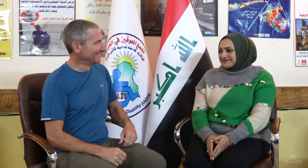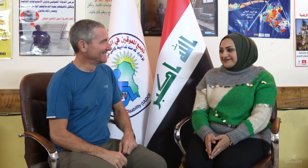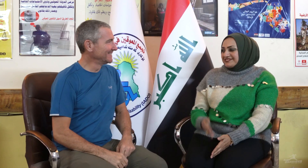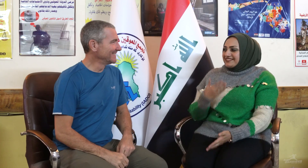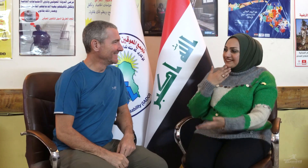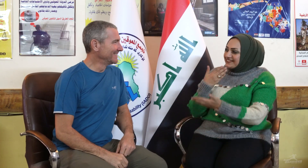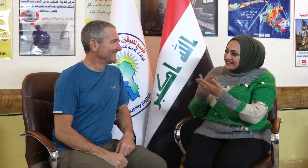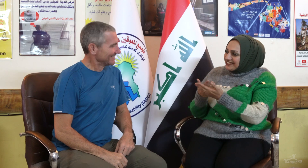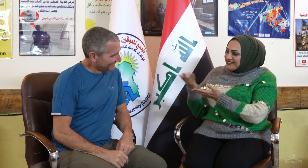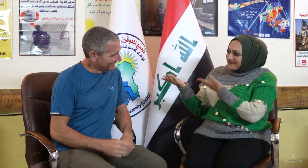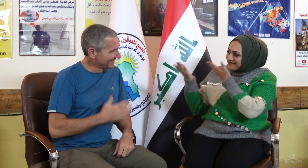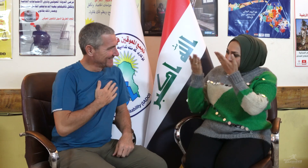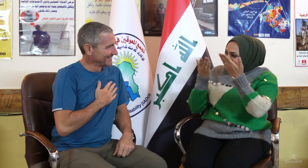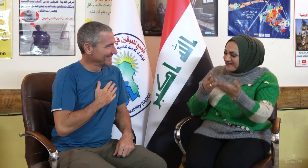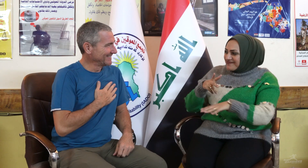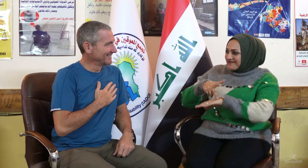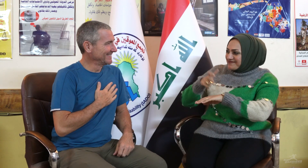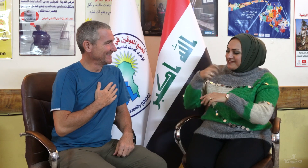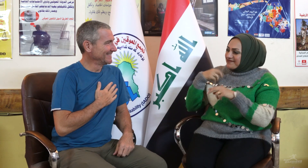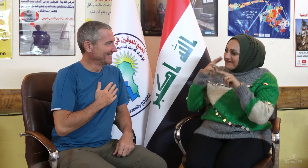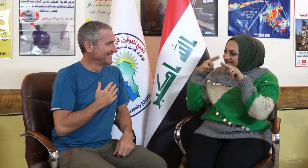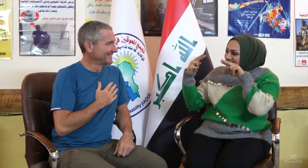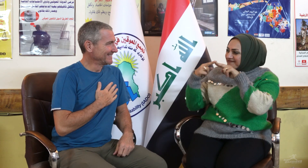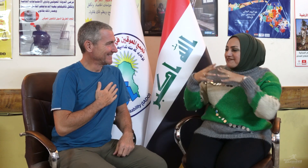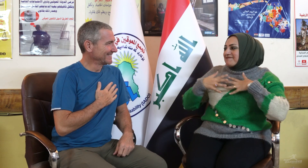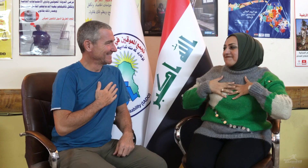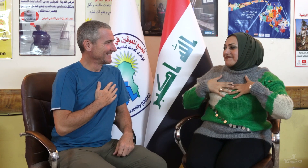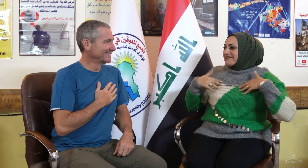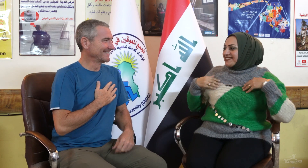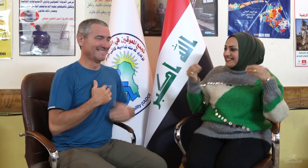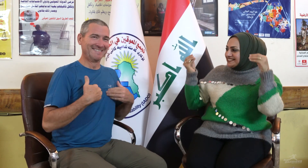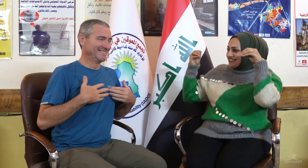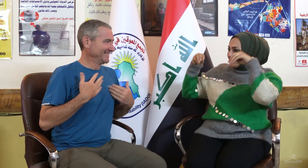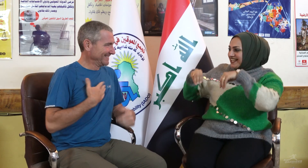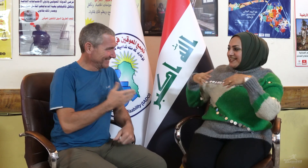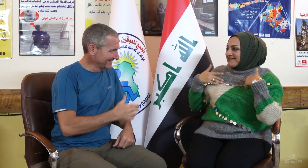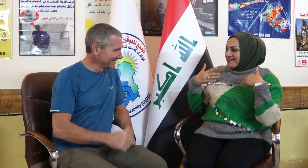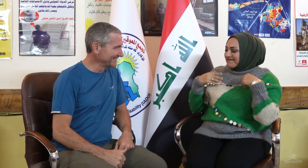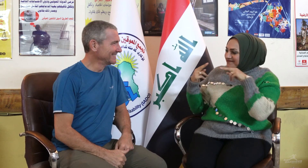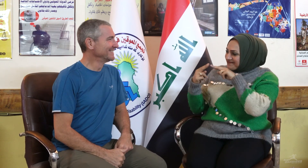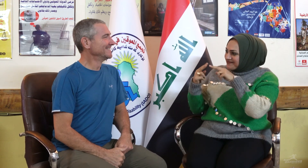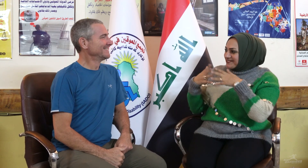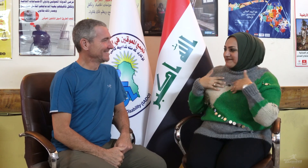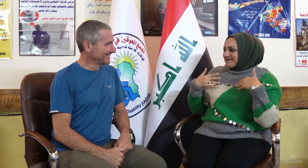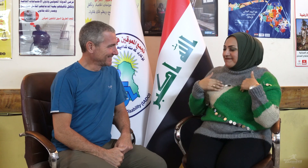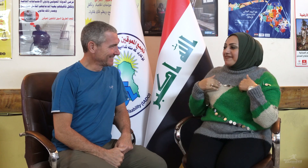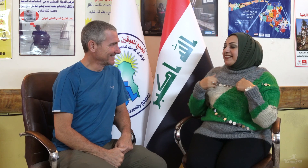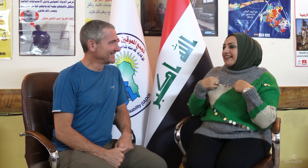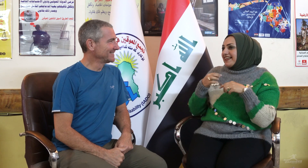Thank you for coming to chat with me Joel, it is so wonderful to see you and have this conversation.